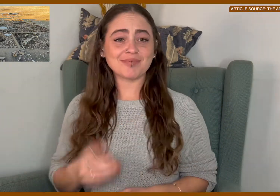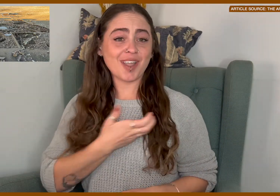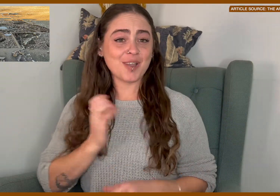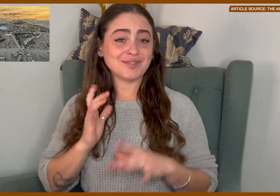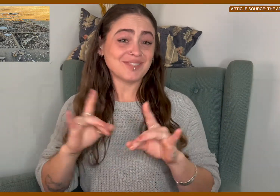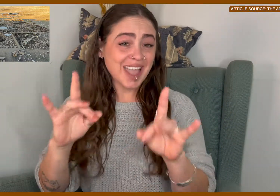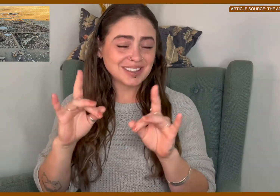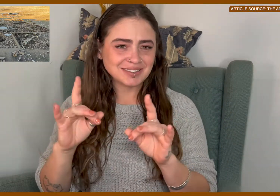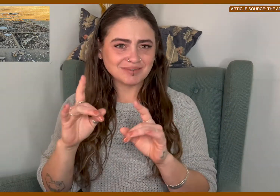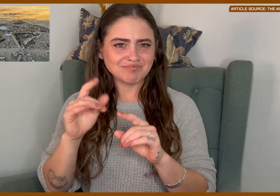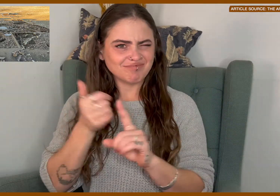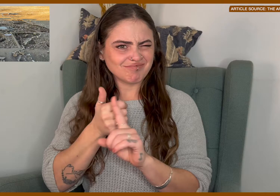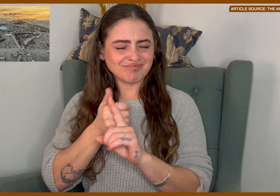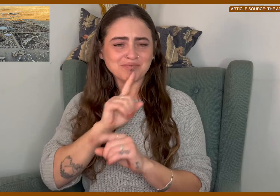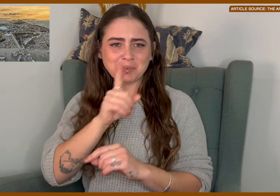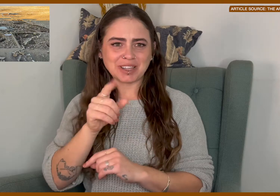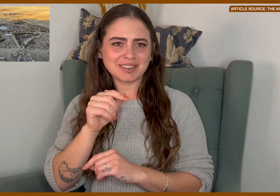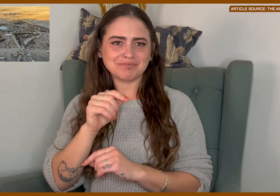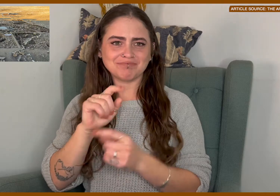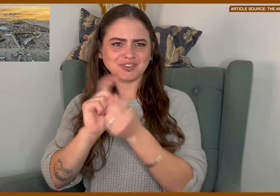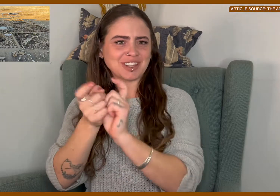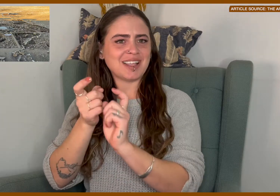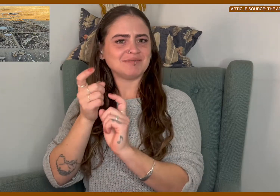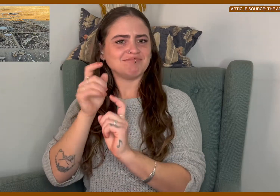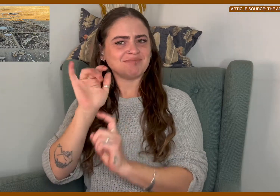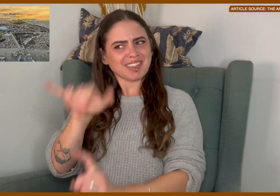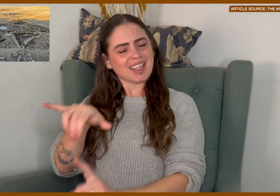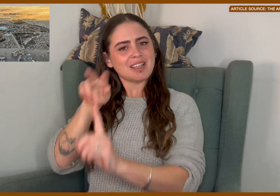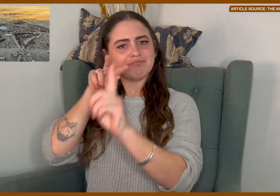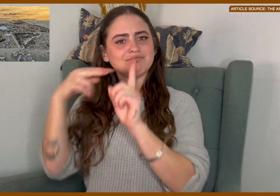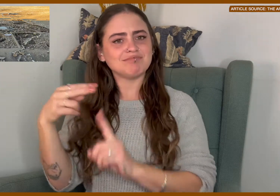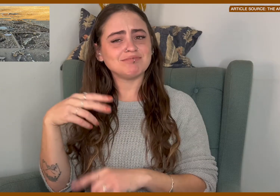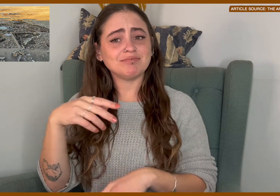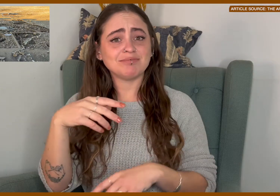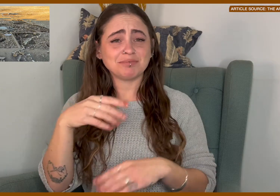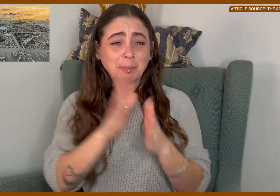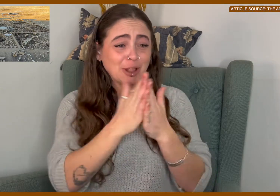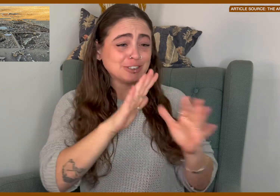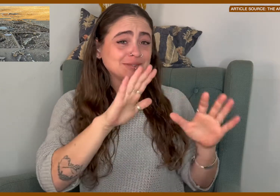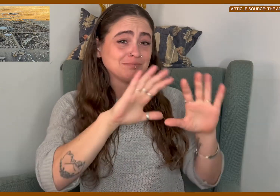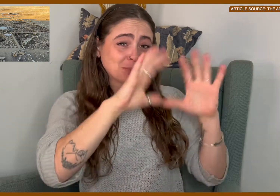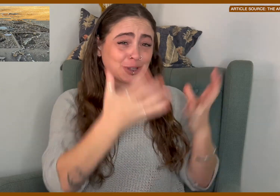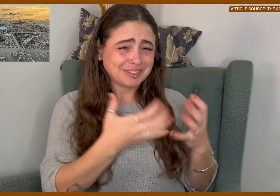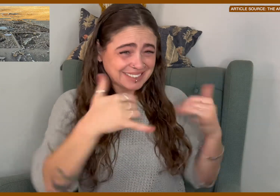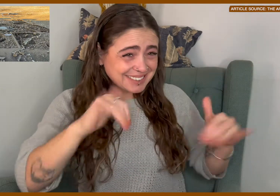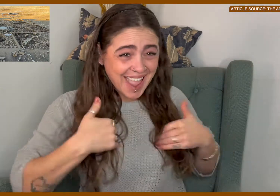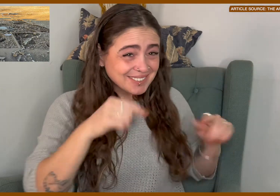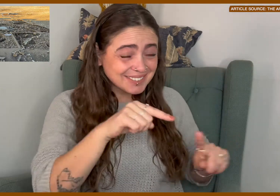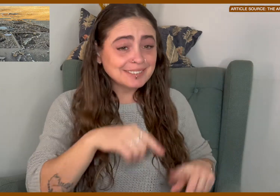“Our findings change the perception, still seen in schoolbooks across the world,